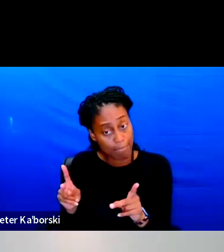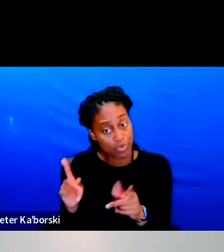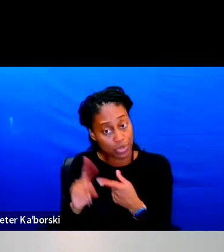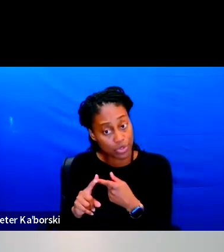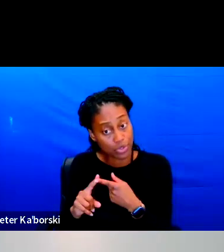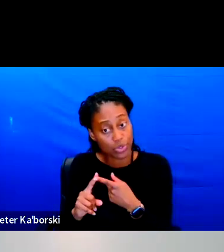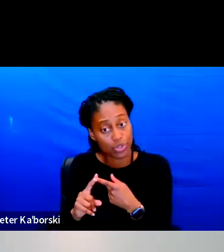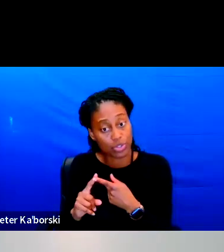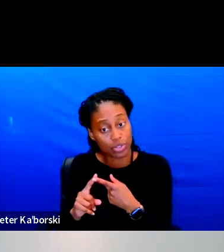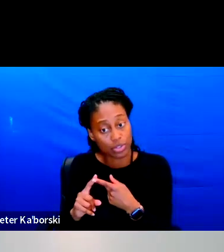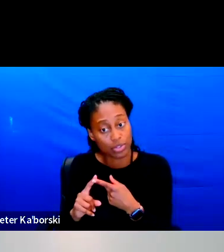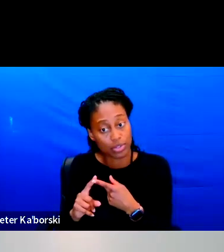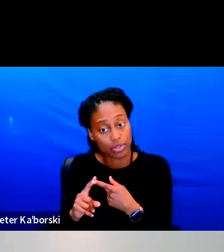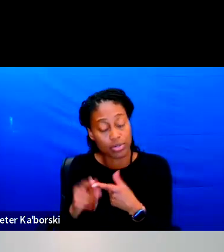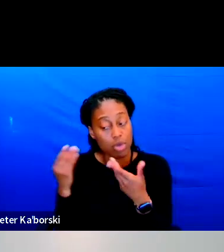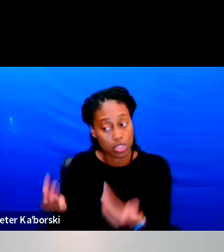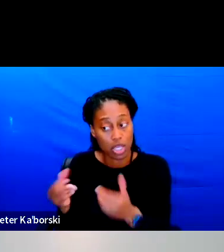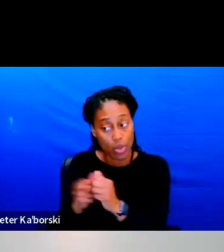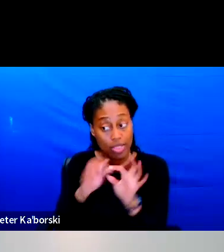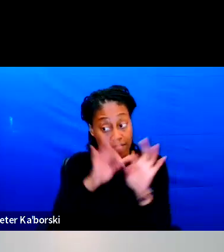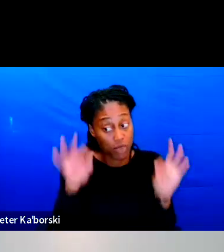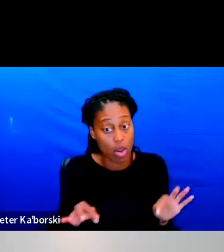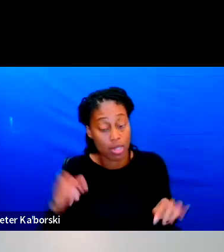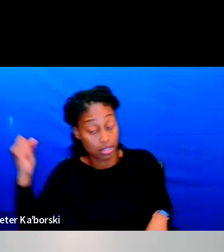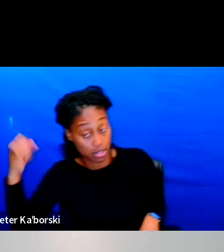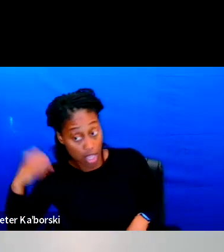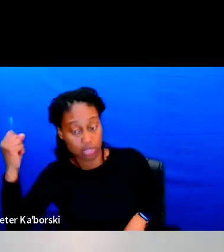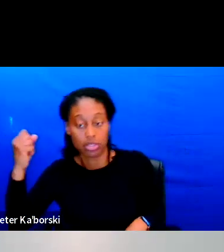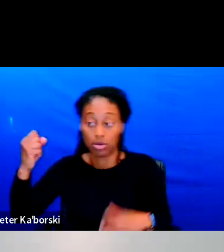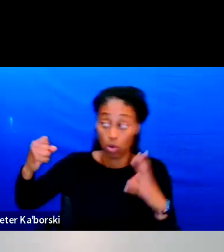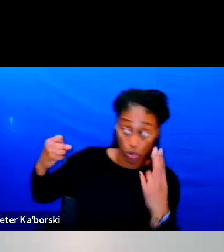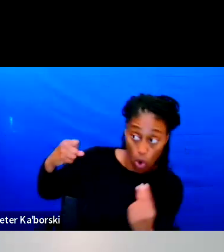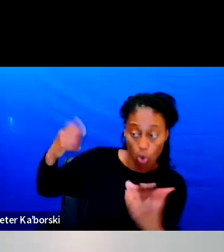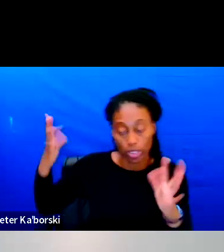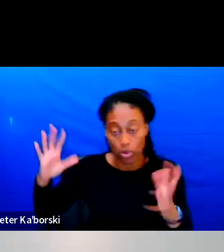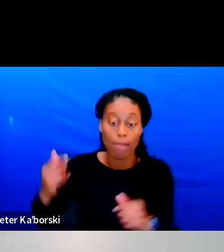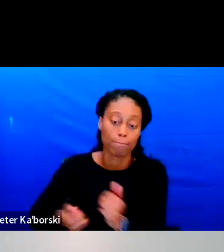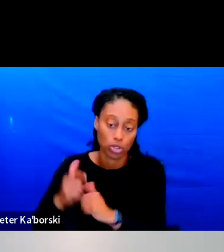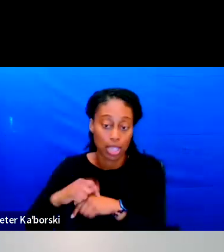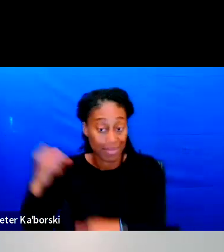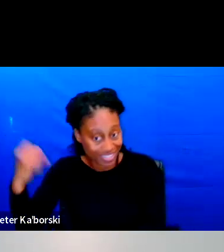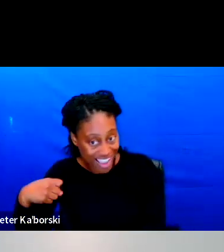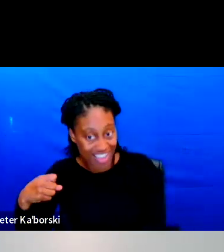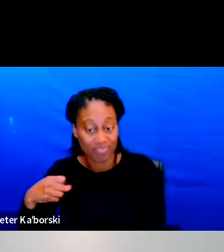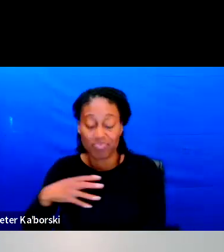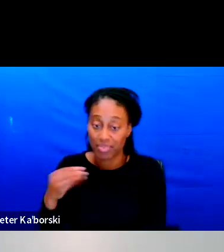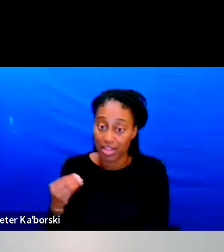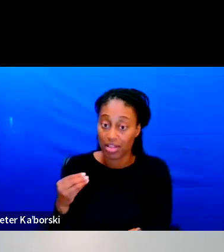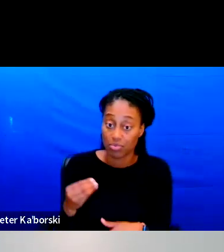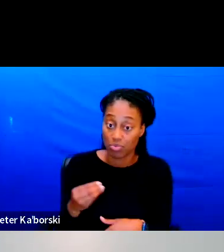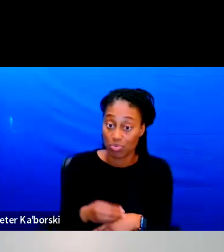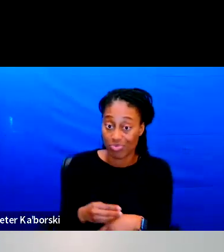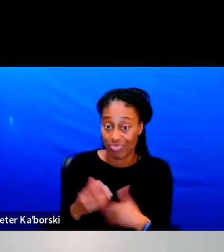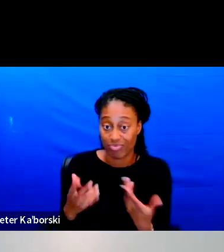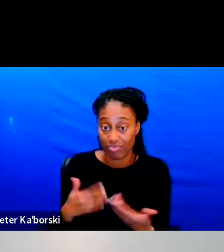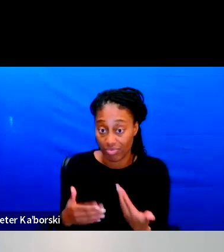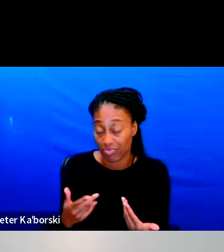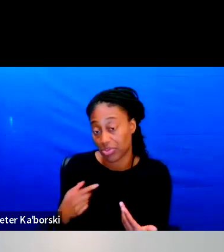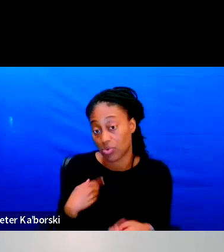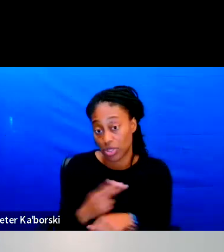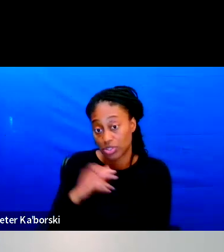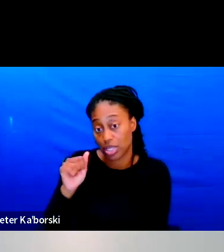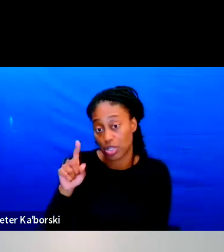Selina Butcher: you know. Proceed with this form, and they say yes or no, most times it's yes so I just go about it that way. But we use adobe signature.